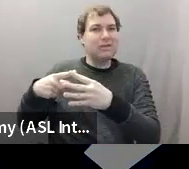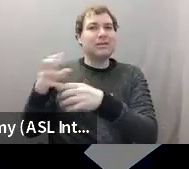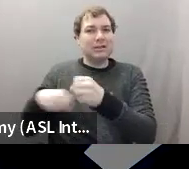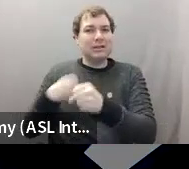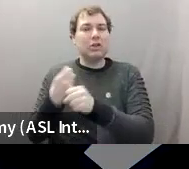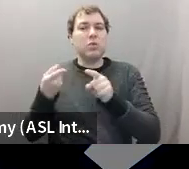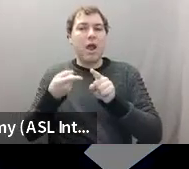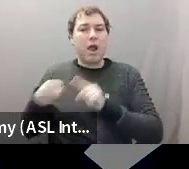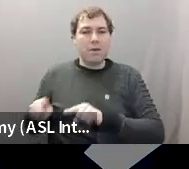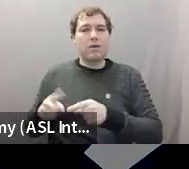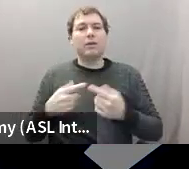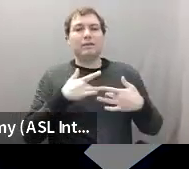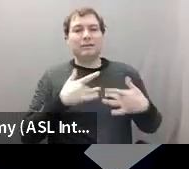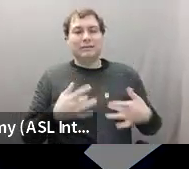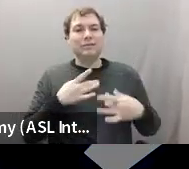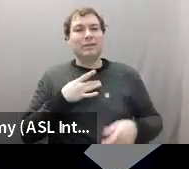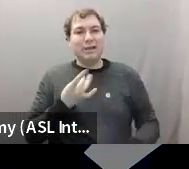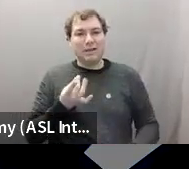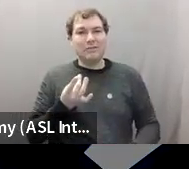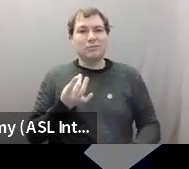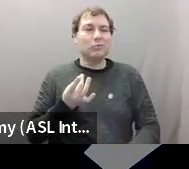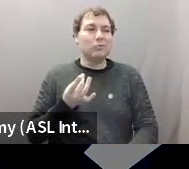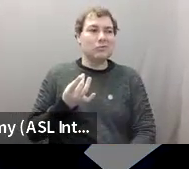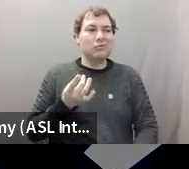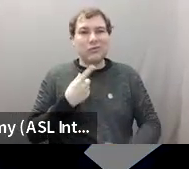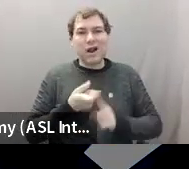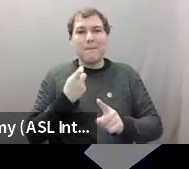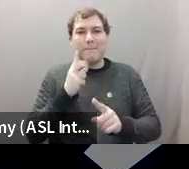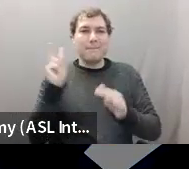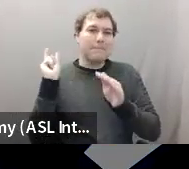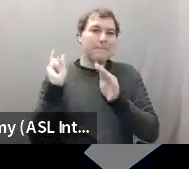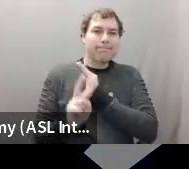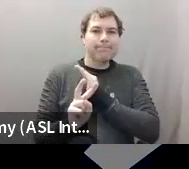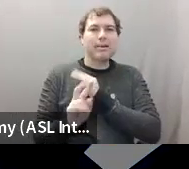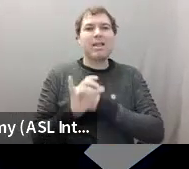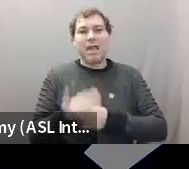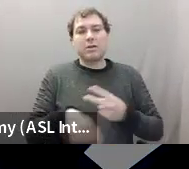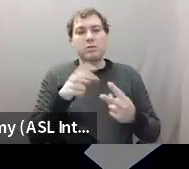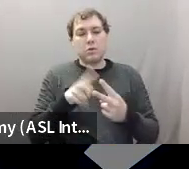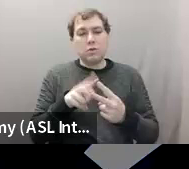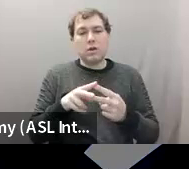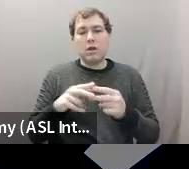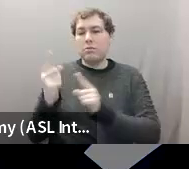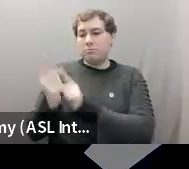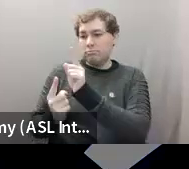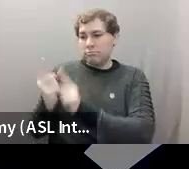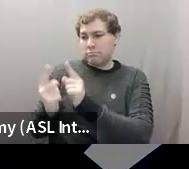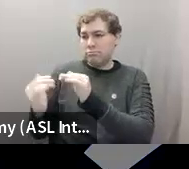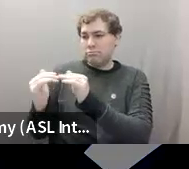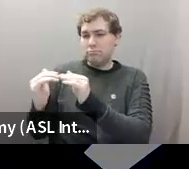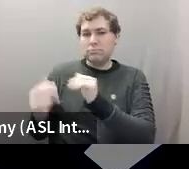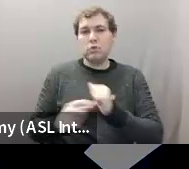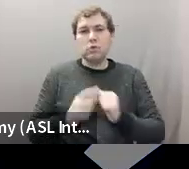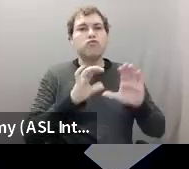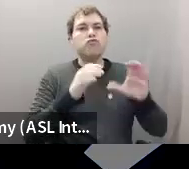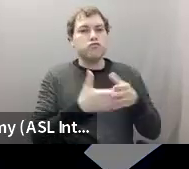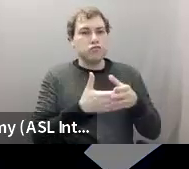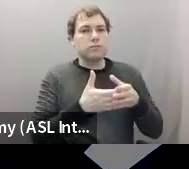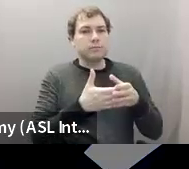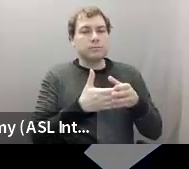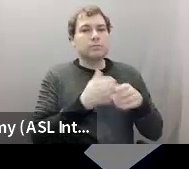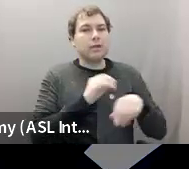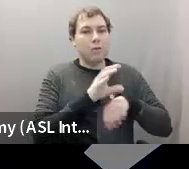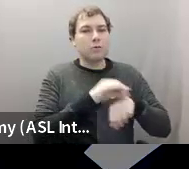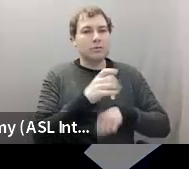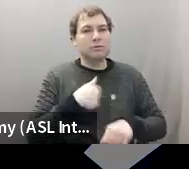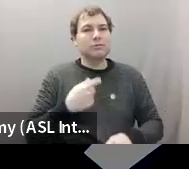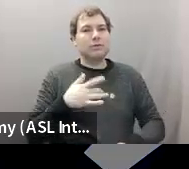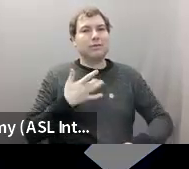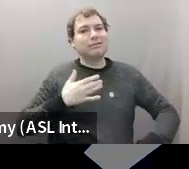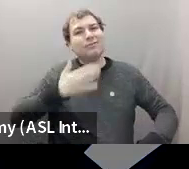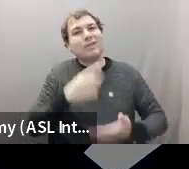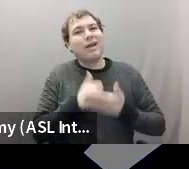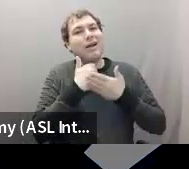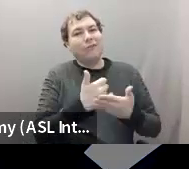Troy Bowser: But we usually like to do it, you know, from insight in those 2 type of ways, either peer, one on one Kelsey, or a group counseling session once a month, which I find to be very helpful for our participants.